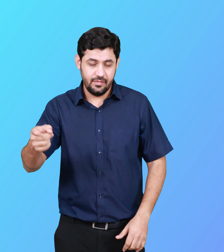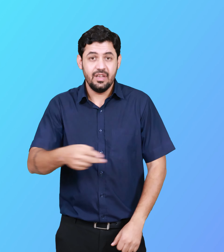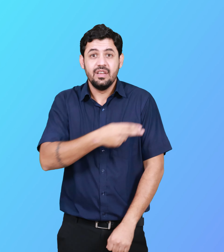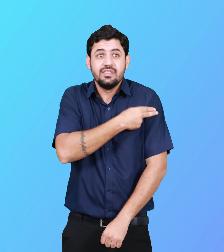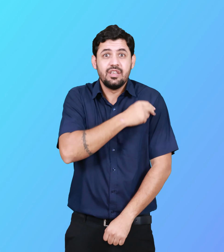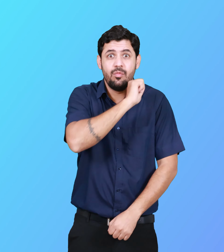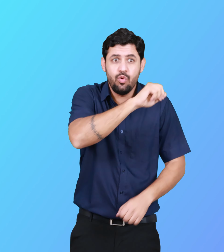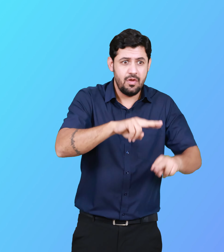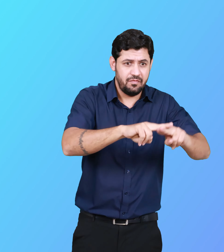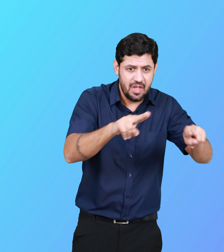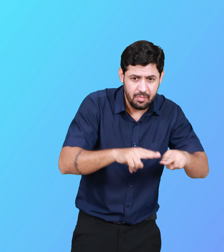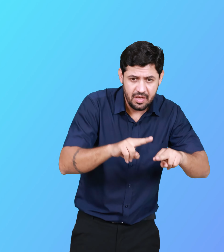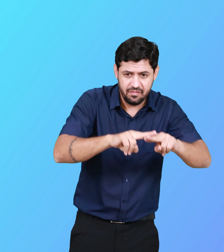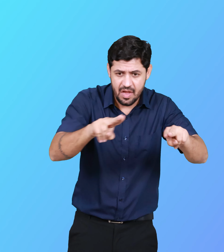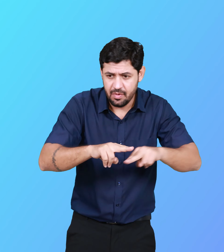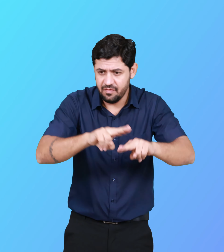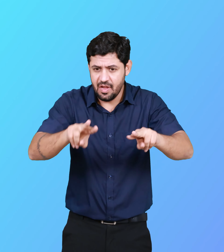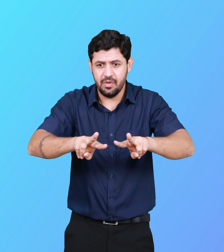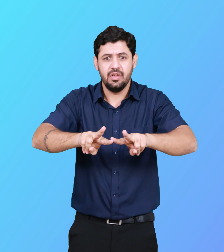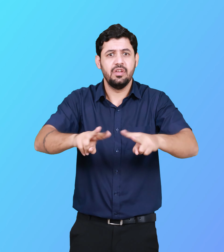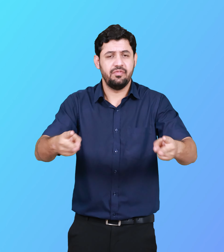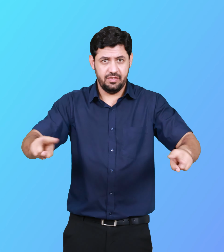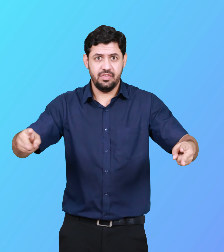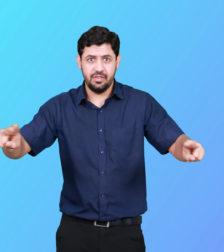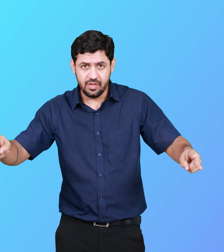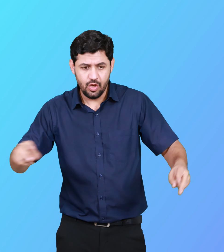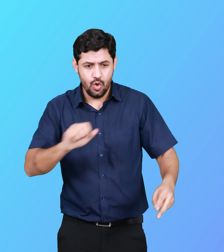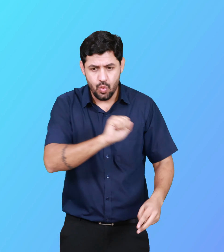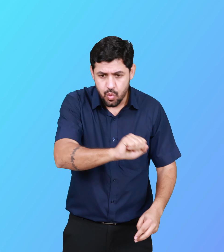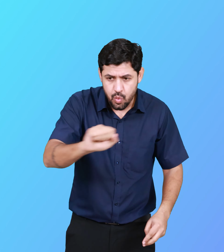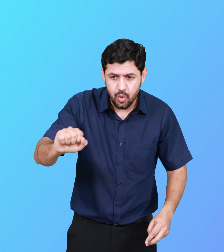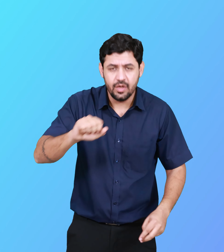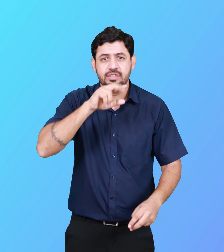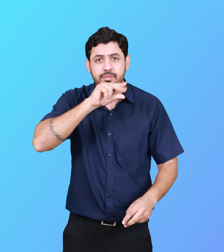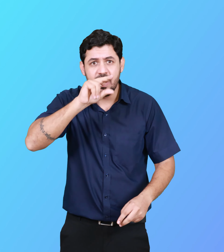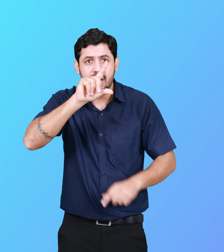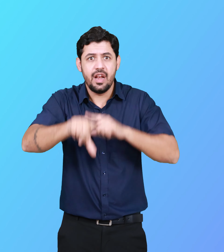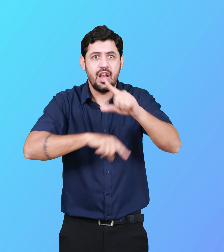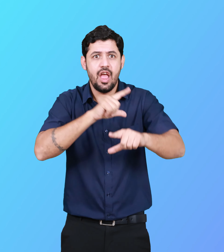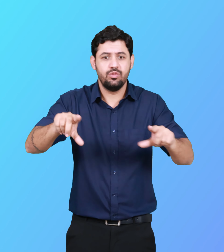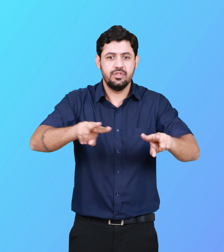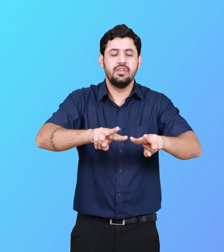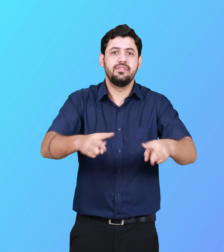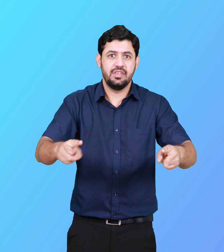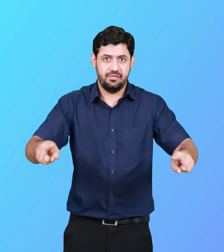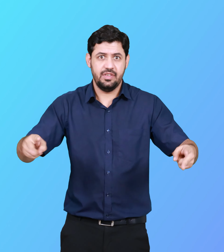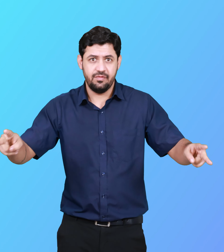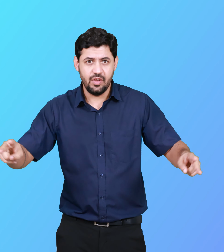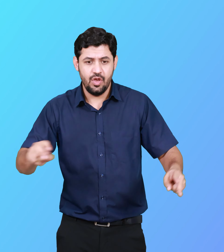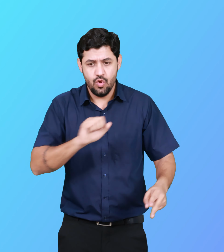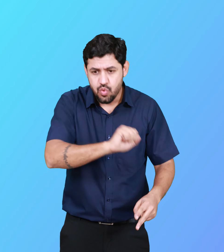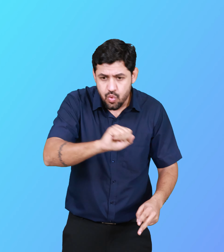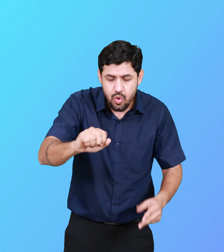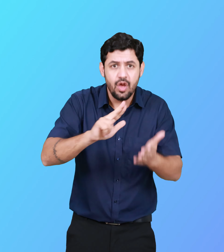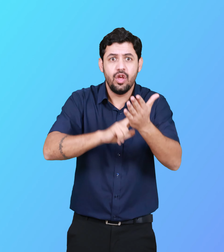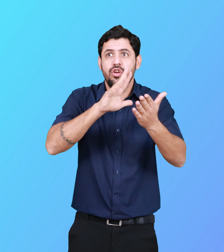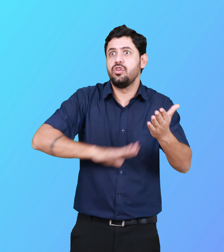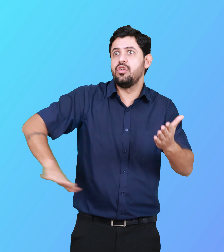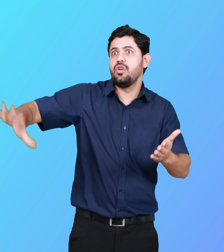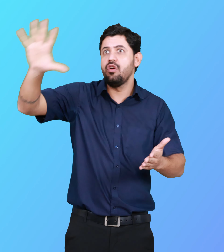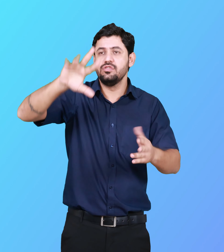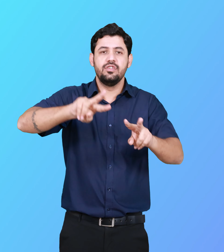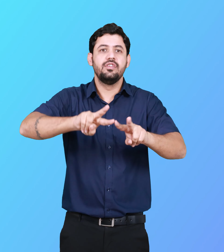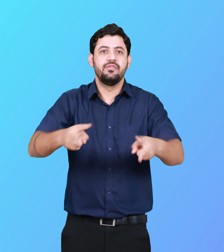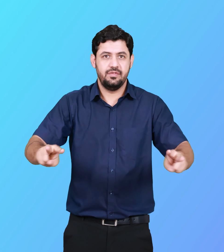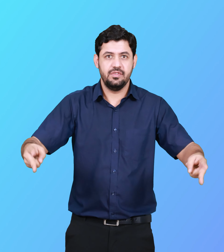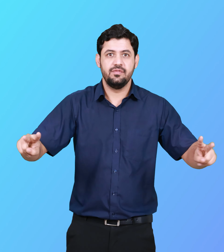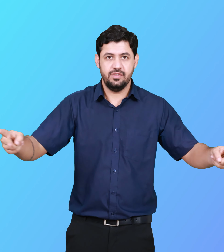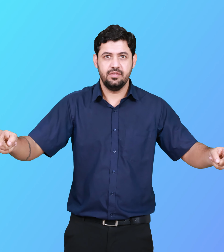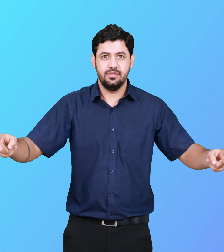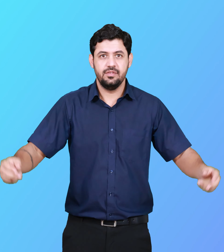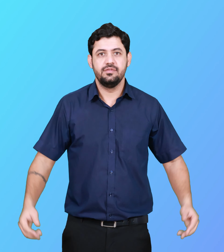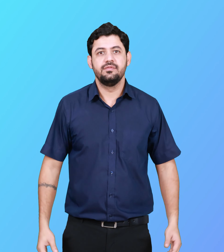These descendants of Shem are listed by their different families. These families had their own languages, lived in their own areas and became different nations.